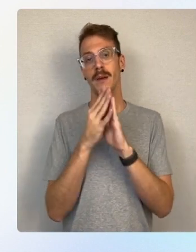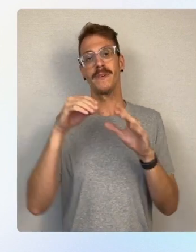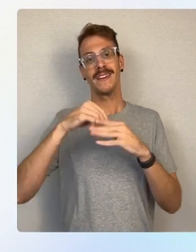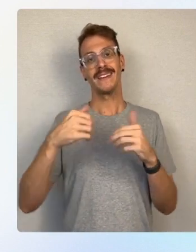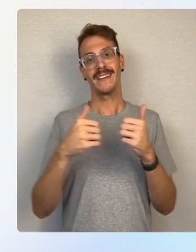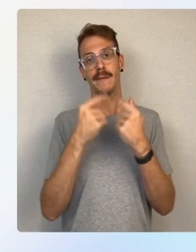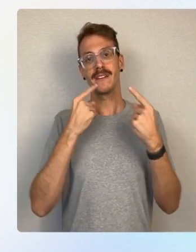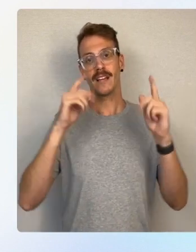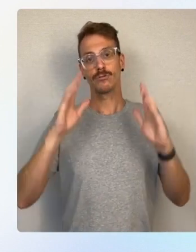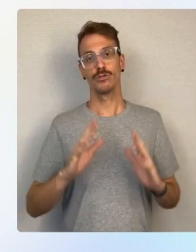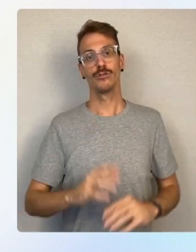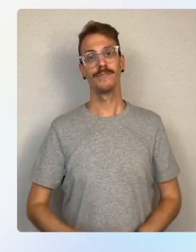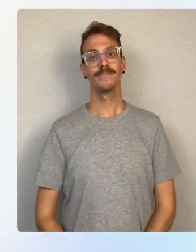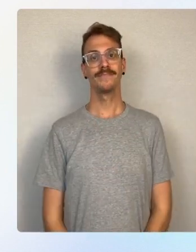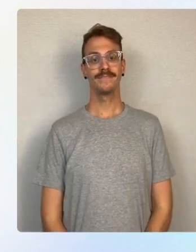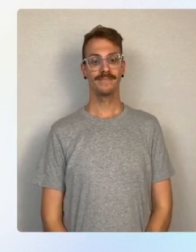that will function as an in-game announcer.